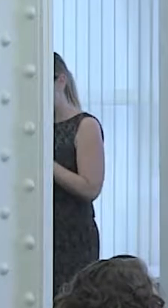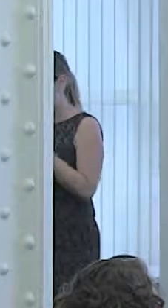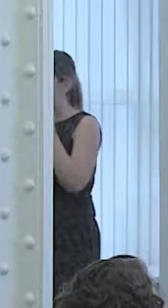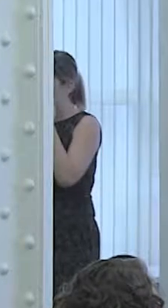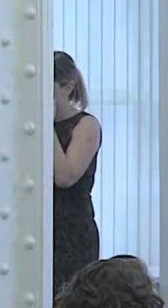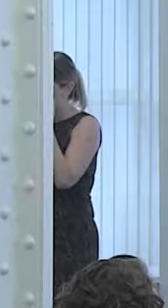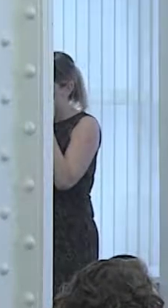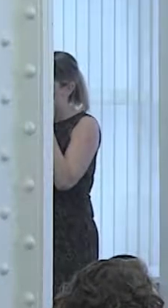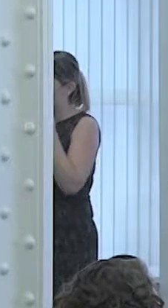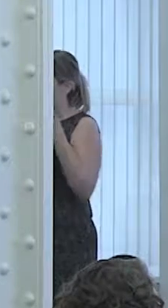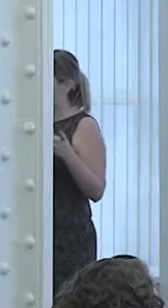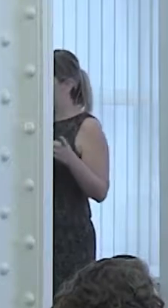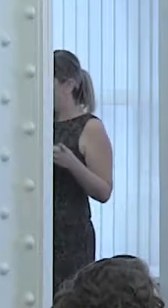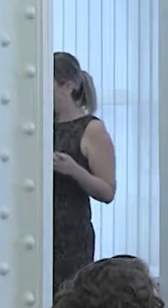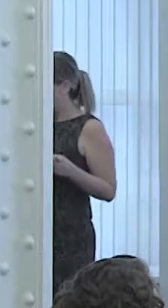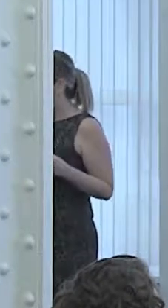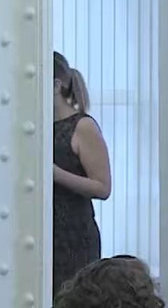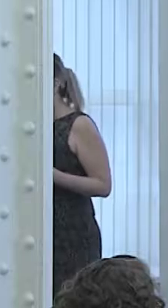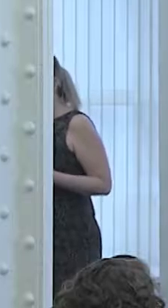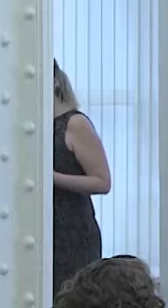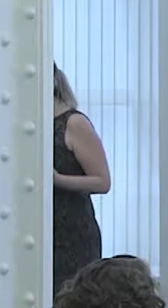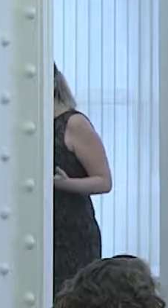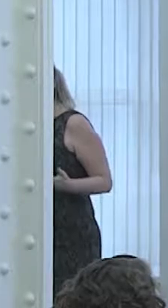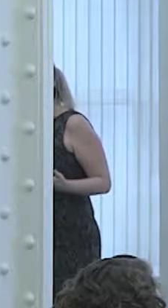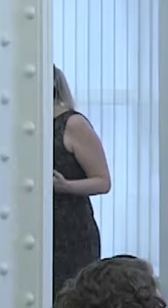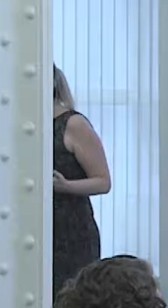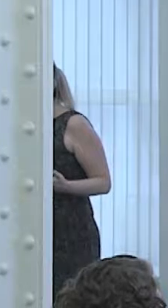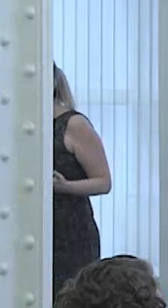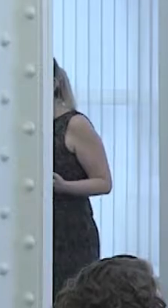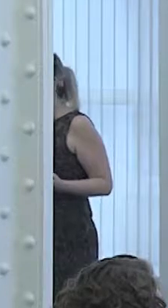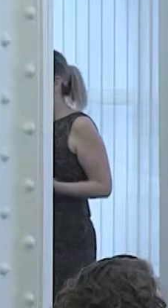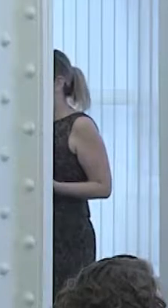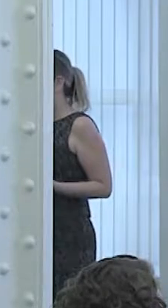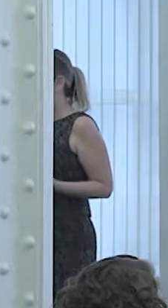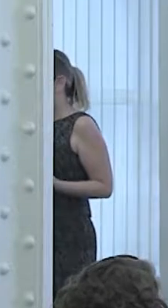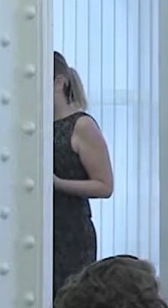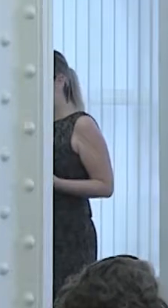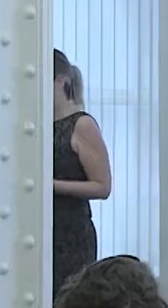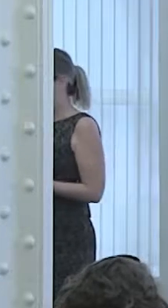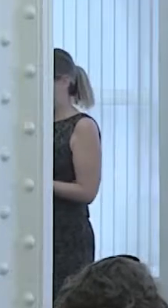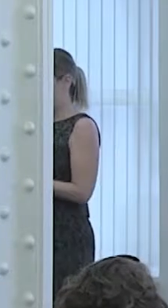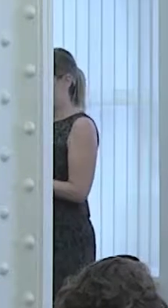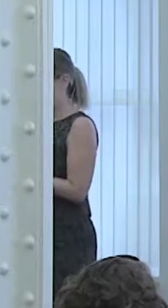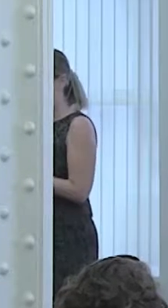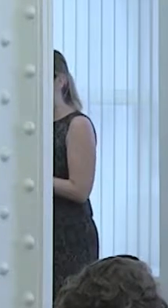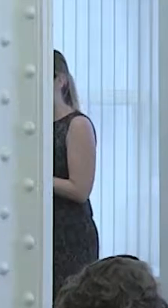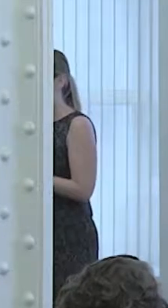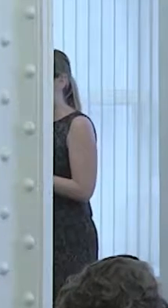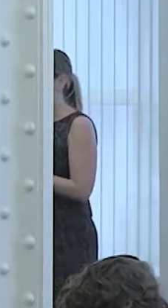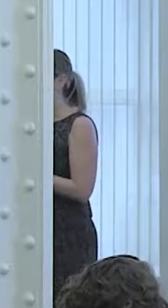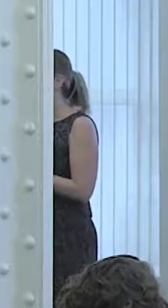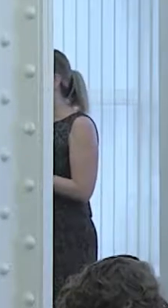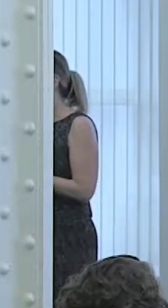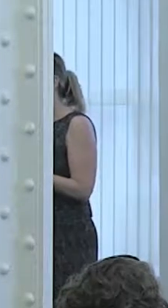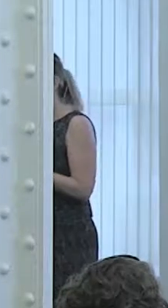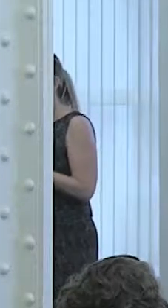Guess what, you're fucked. They stop, they end, after a certain time. On top of that, these archives don't tell you